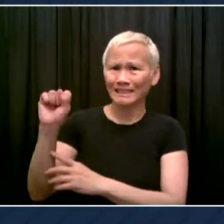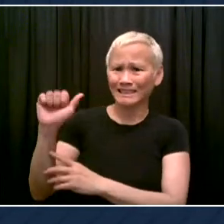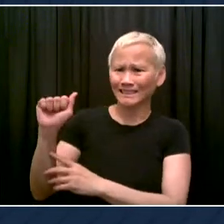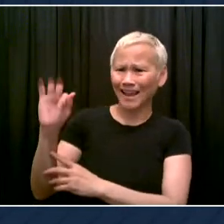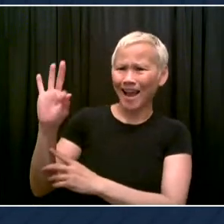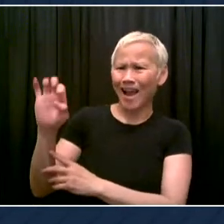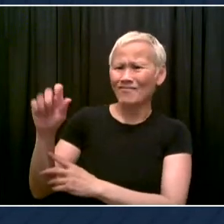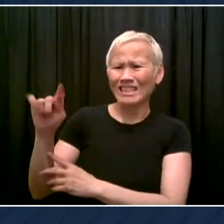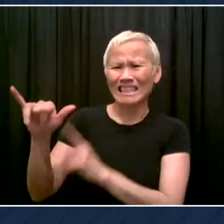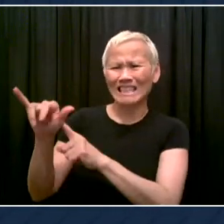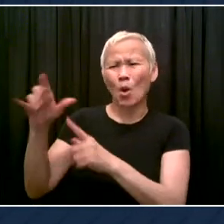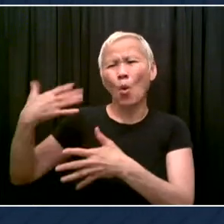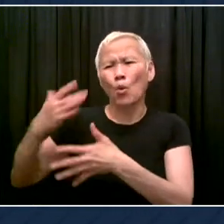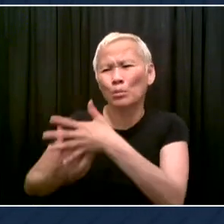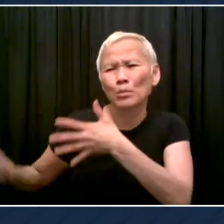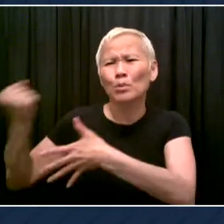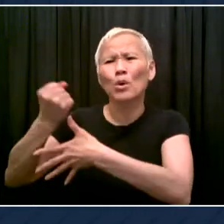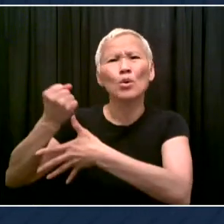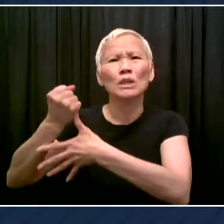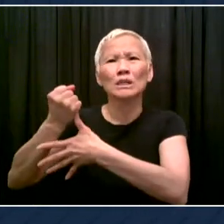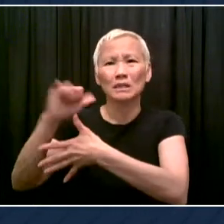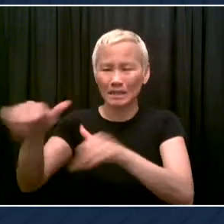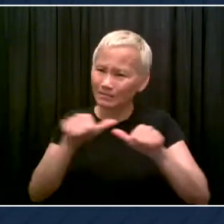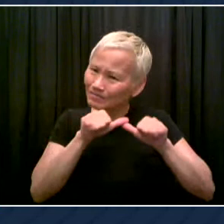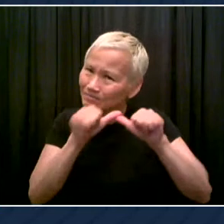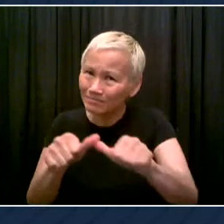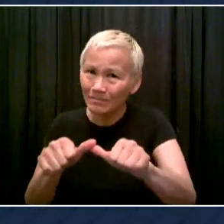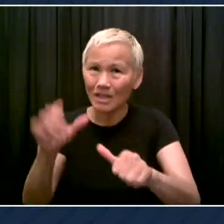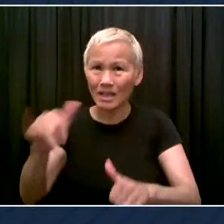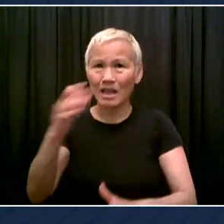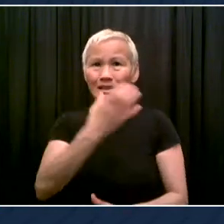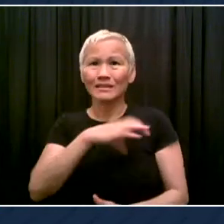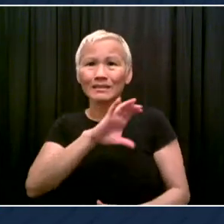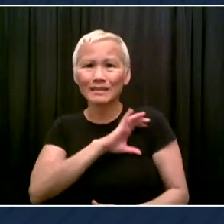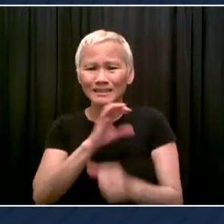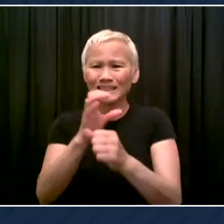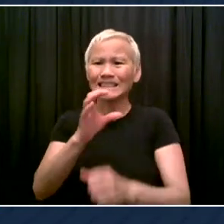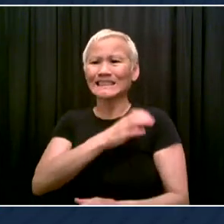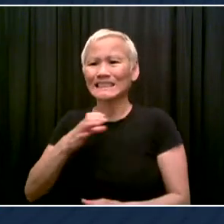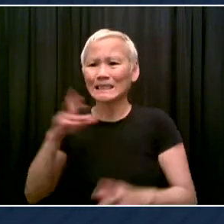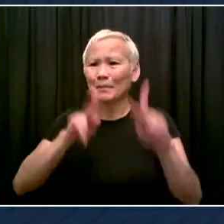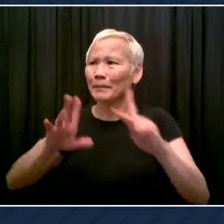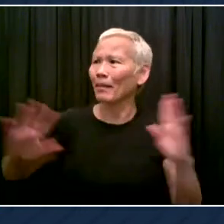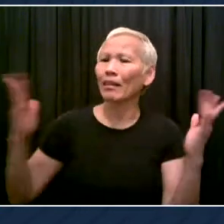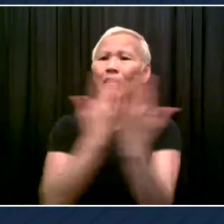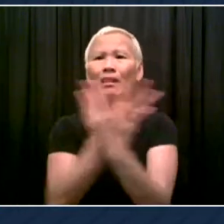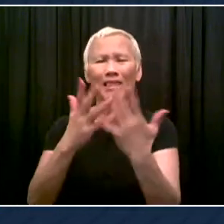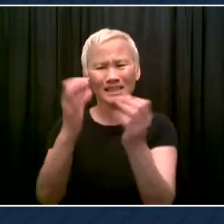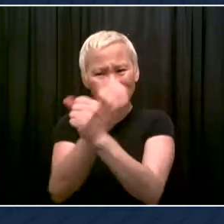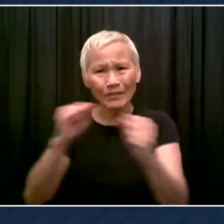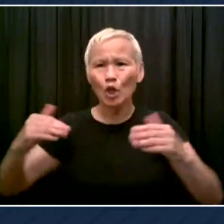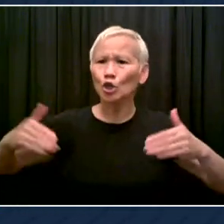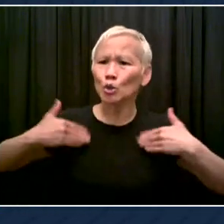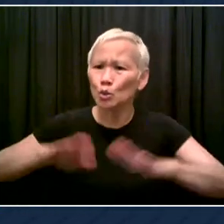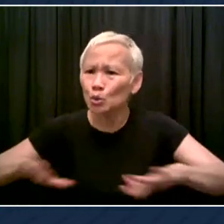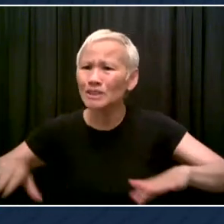WHETHER IT'S ON THE STREETS OR THE SUBWAY OR EVEN IN THEIR OWN HOMES. THAT WON'T HAPPEN IF WE ALLOW GUN VIOLENCE TO